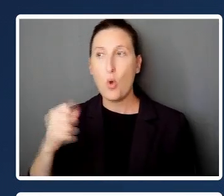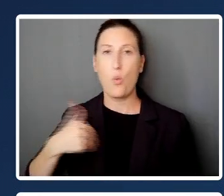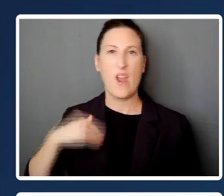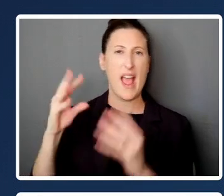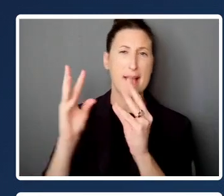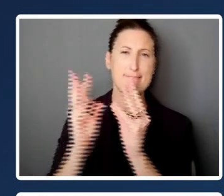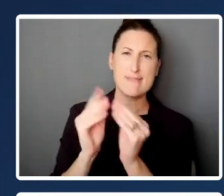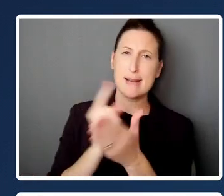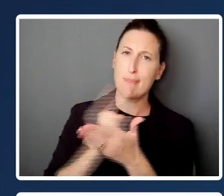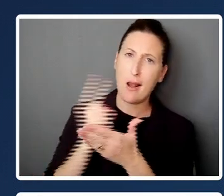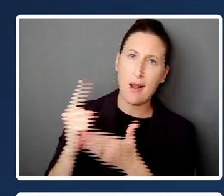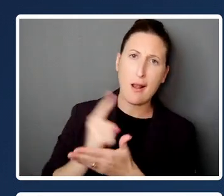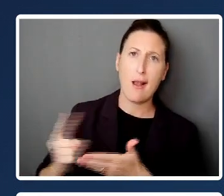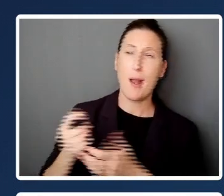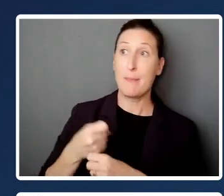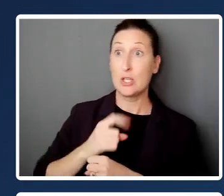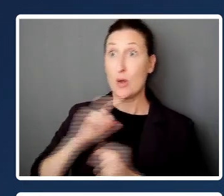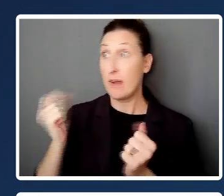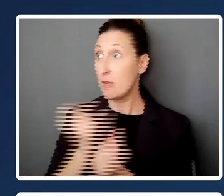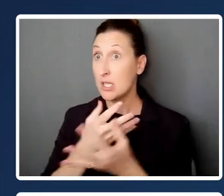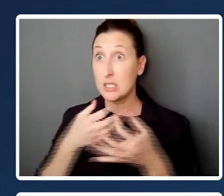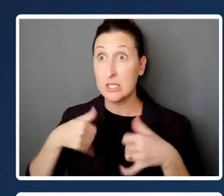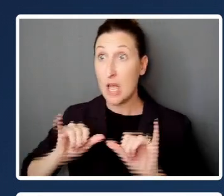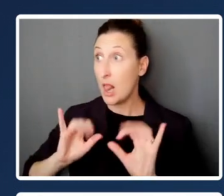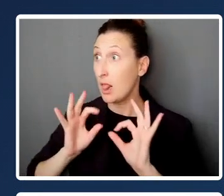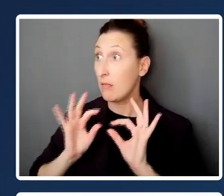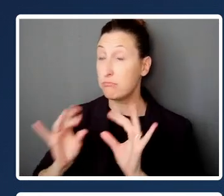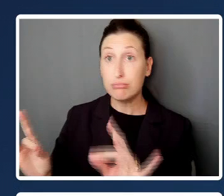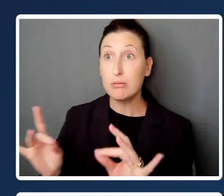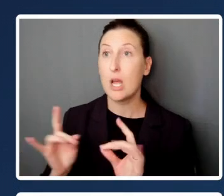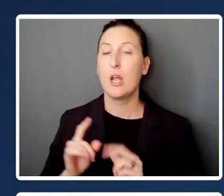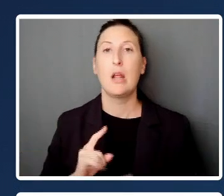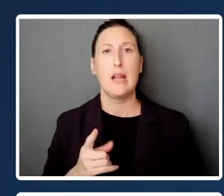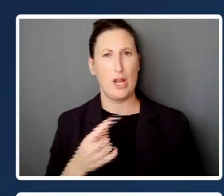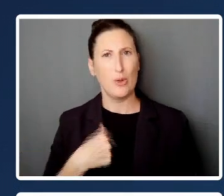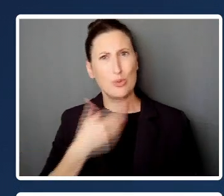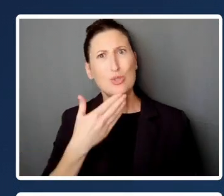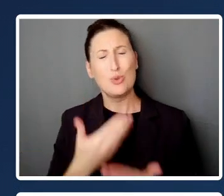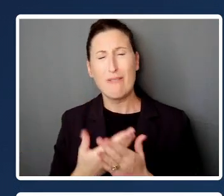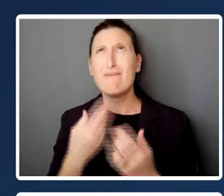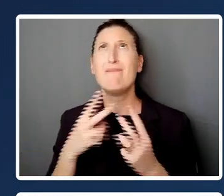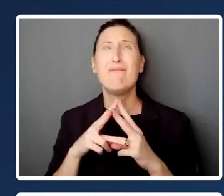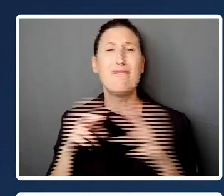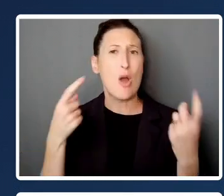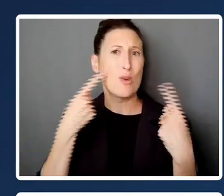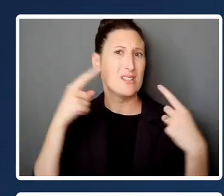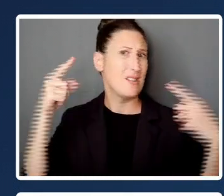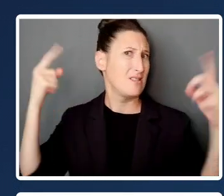all sides. And I would say it was really a very successful partnership. I really relied on the